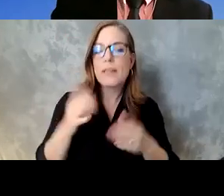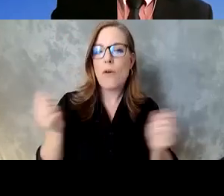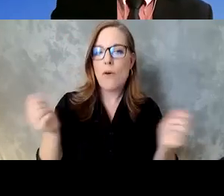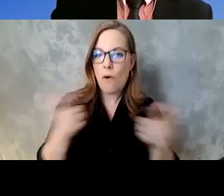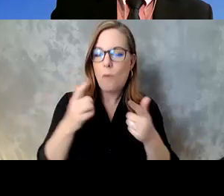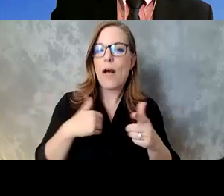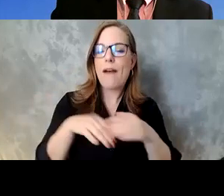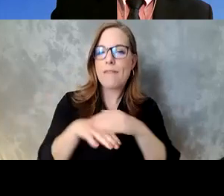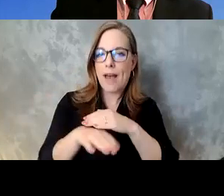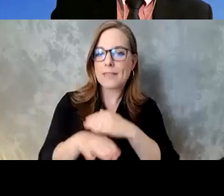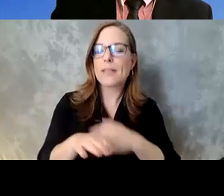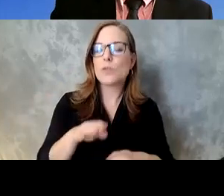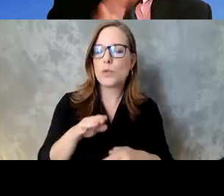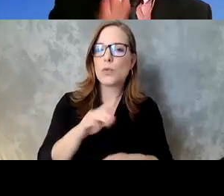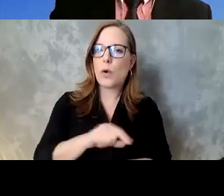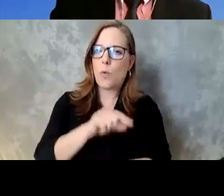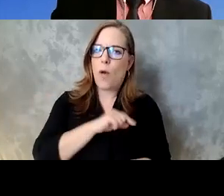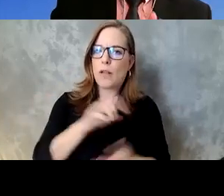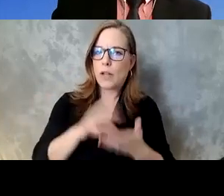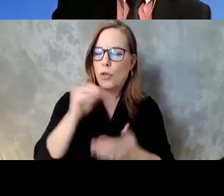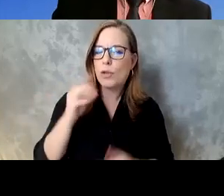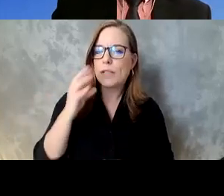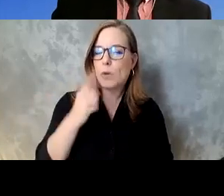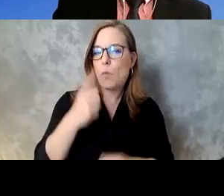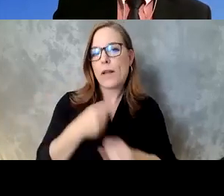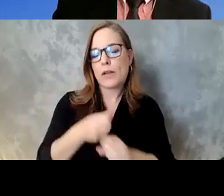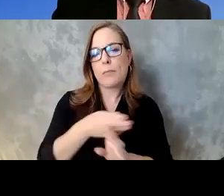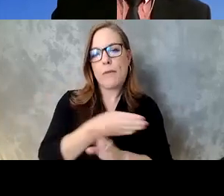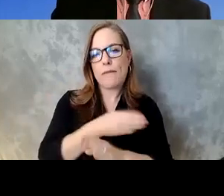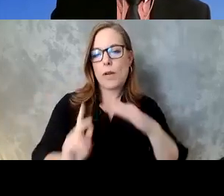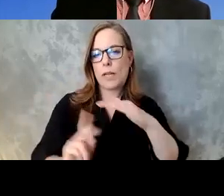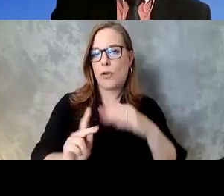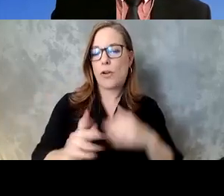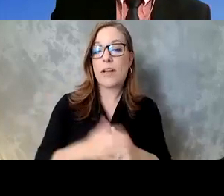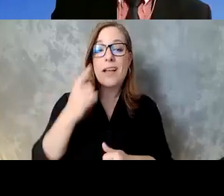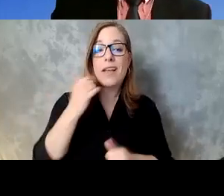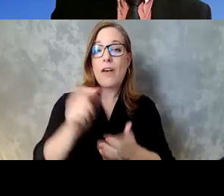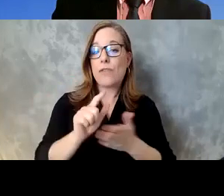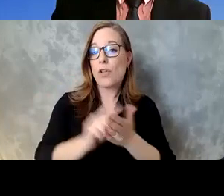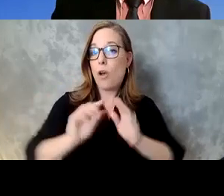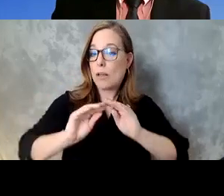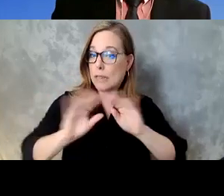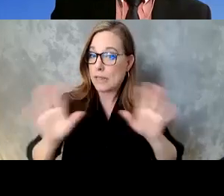before Kindergarten. California law is very clear that families with four-year-old children